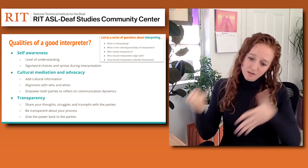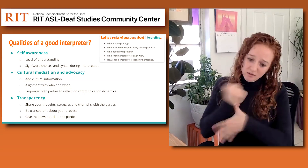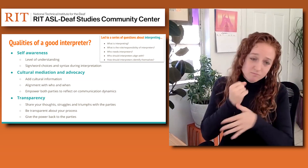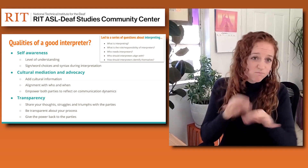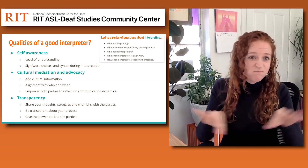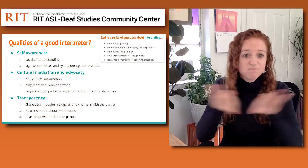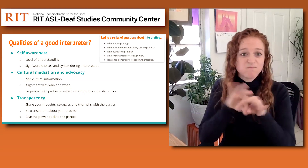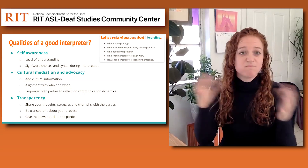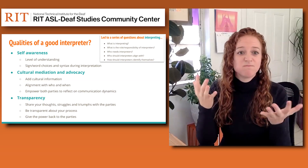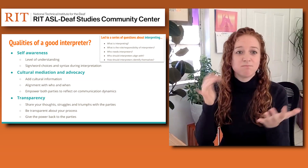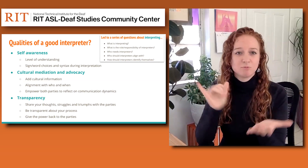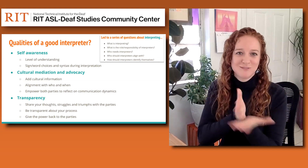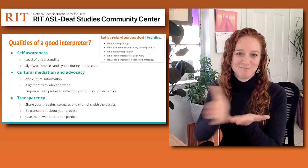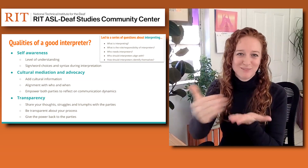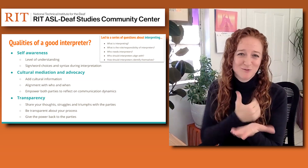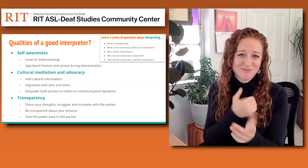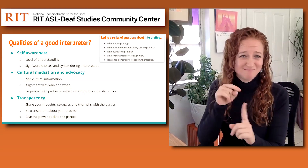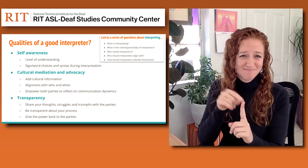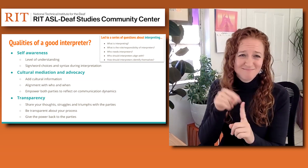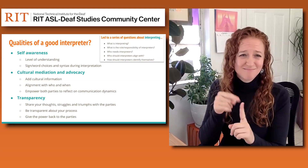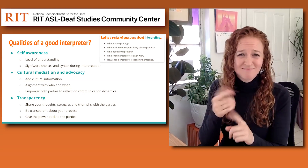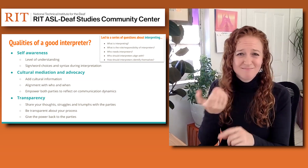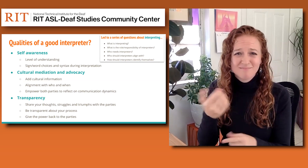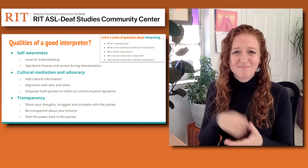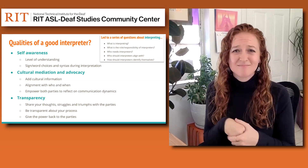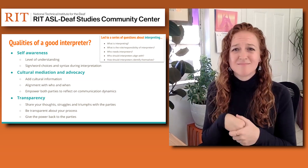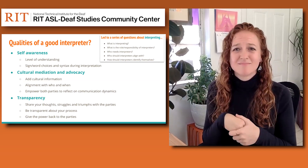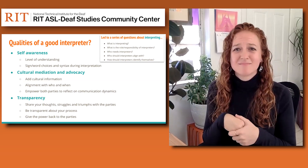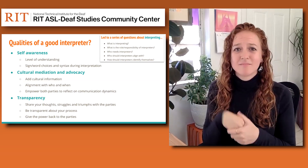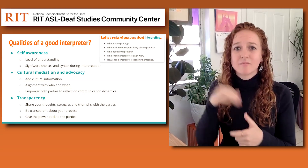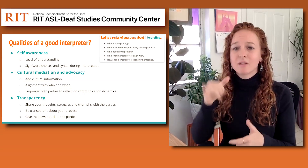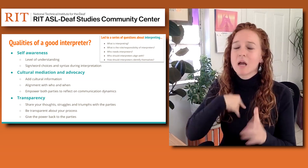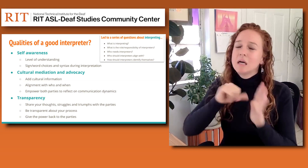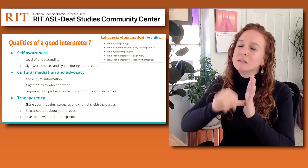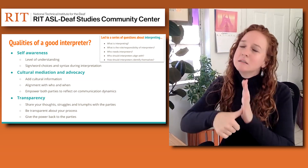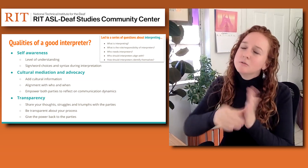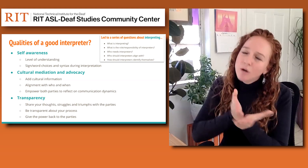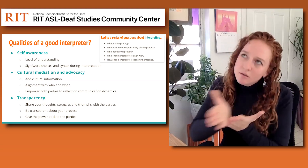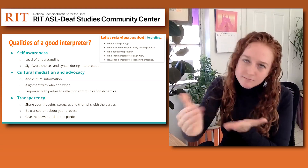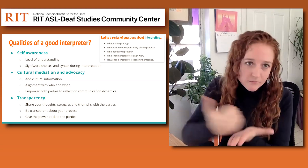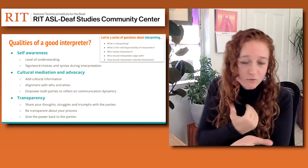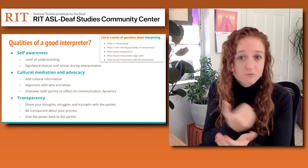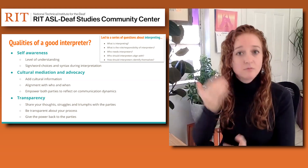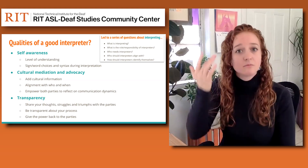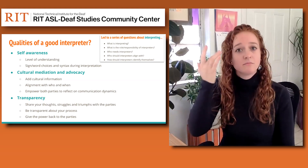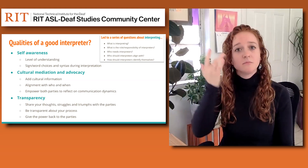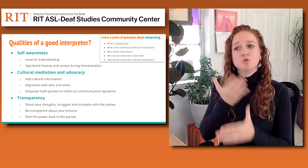The priority, of course, is transparency, honesty. I cannot emphasize that enough.